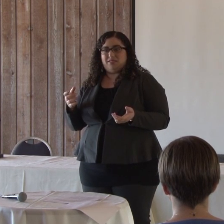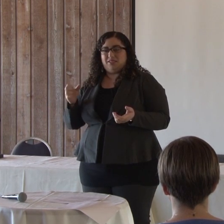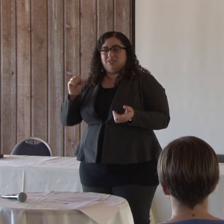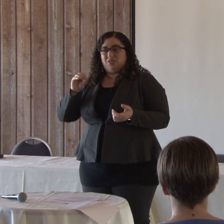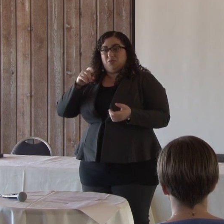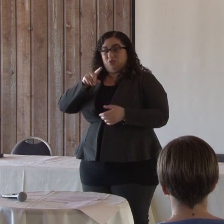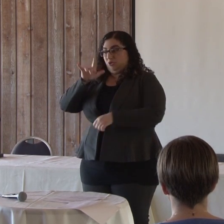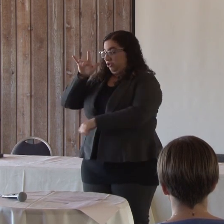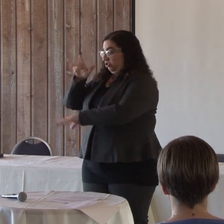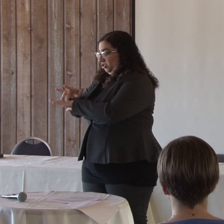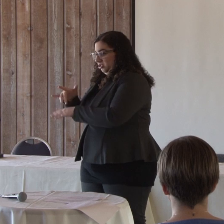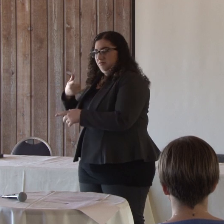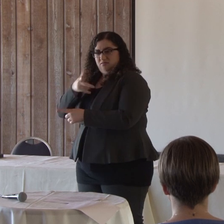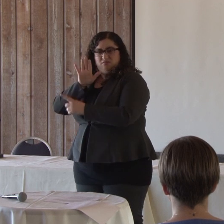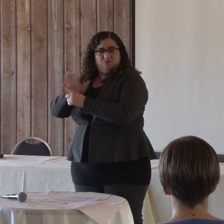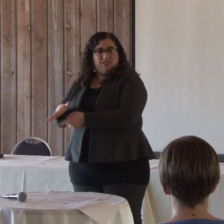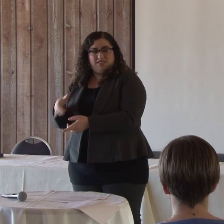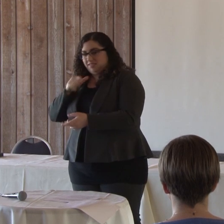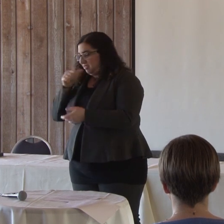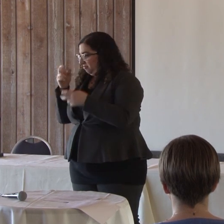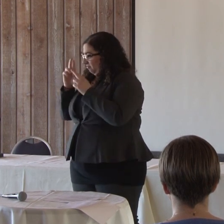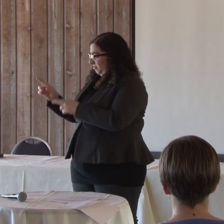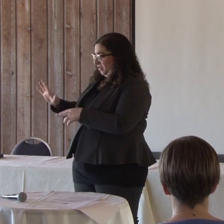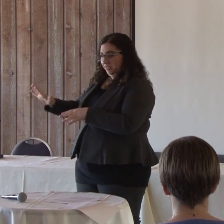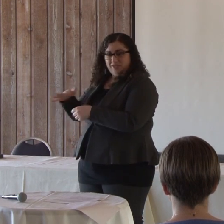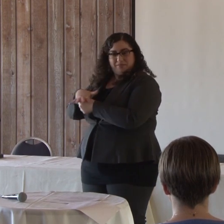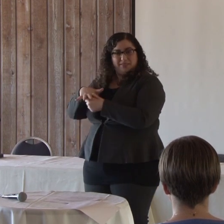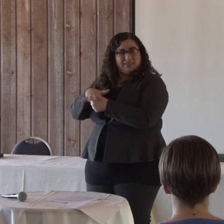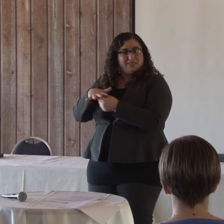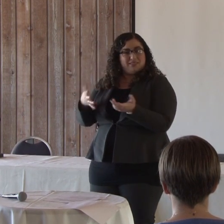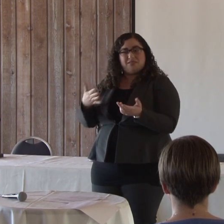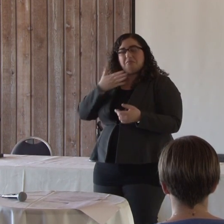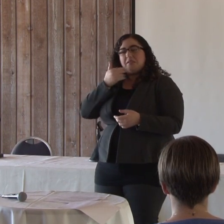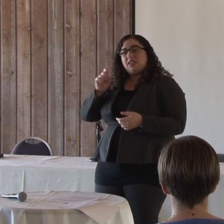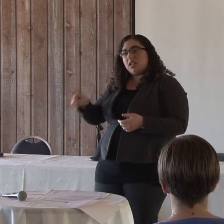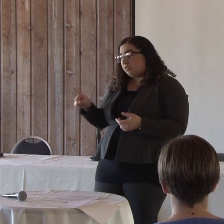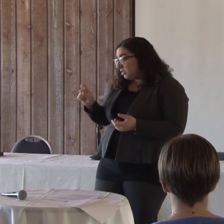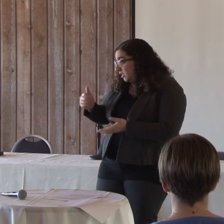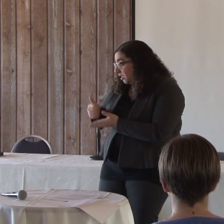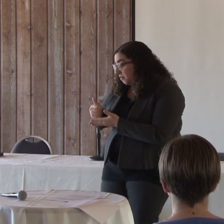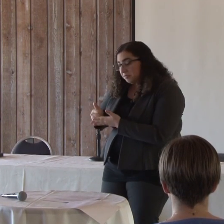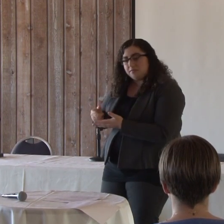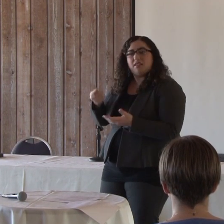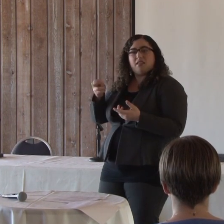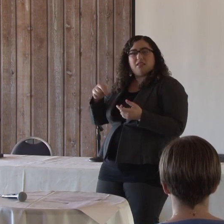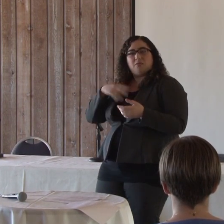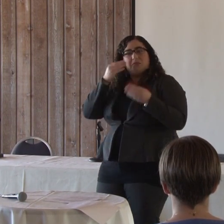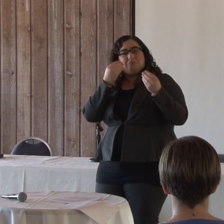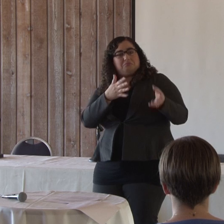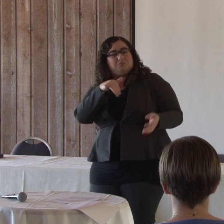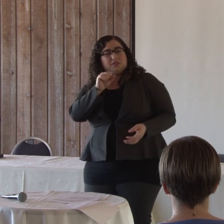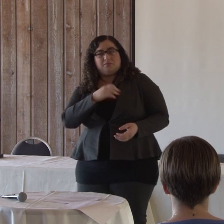is part of the body, as it were, right? It's part of their physical being And so why are you touching that. And not asking their permission your invading their